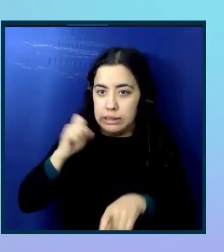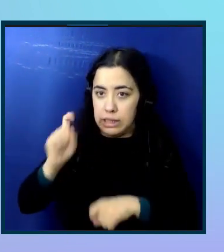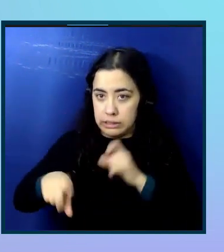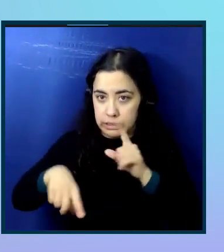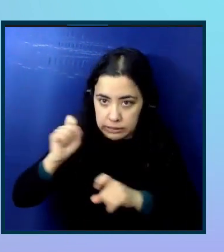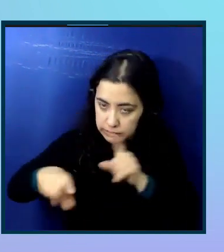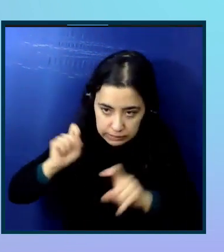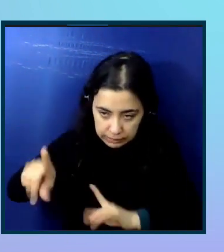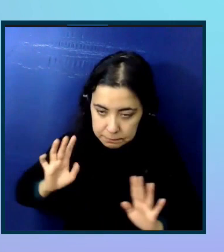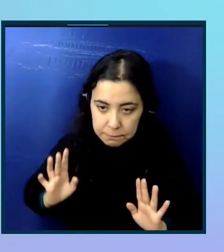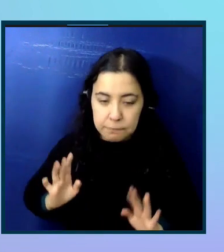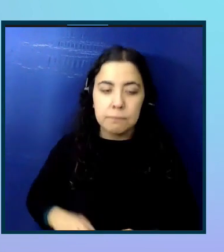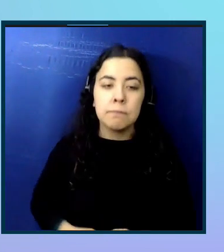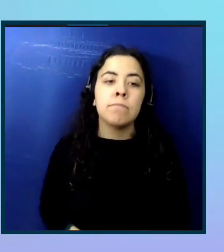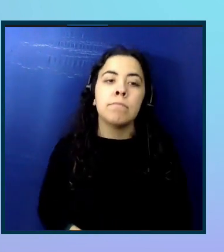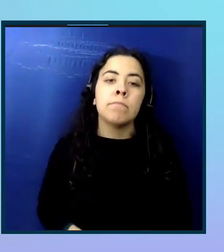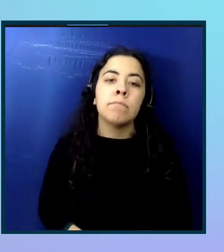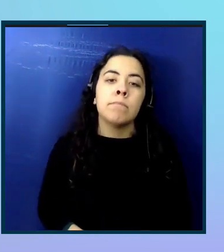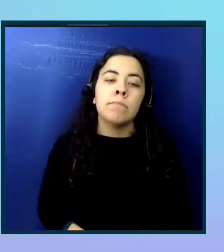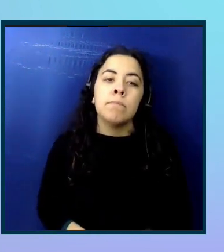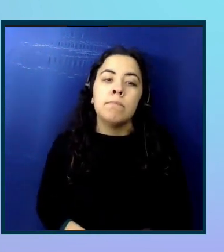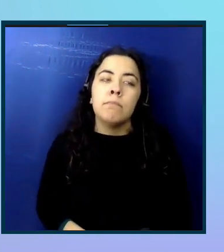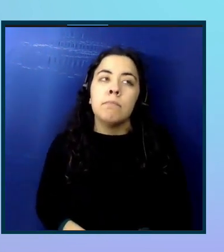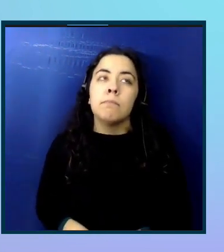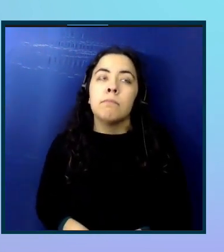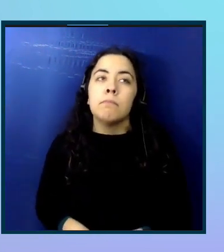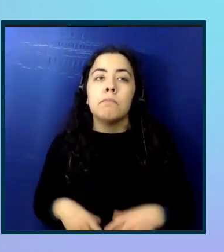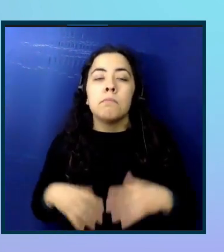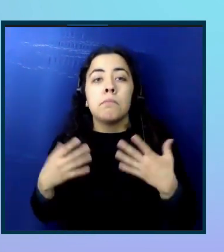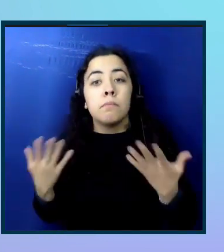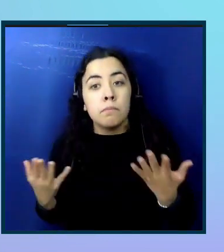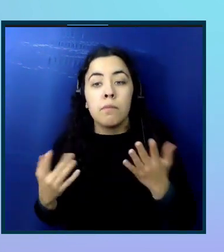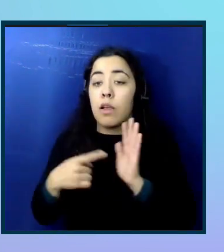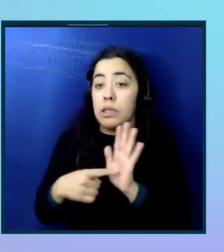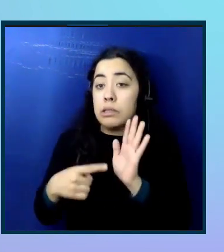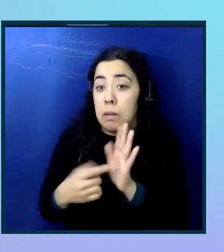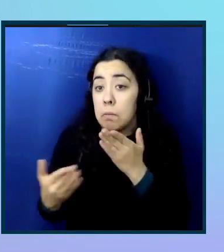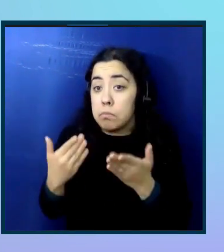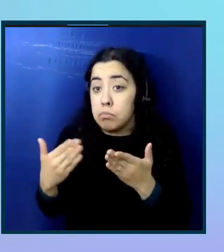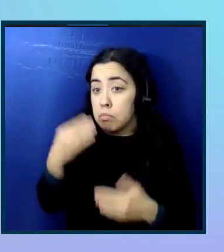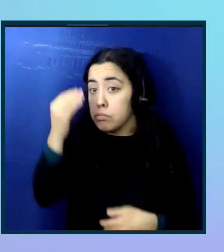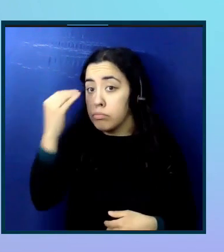So, you know, for example, I might say, do you think that typeface is readable